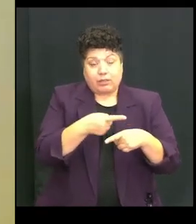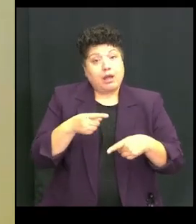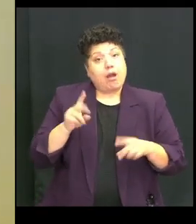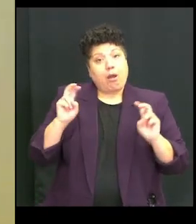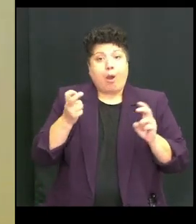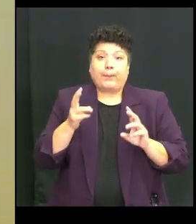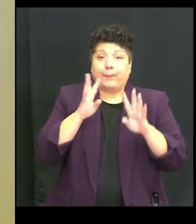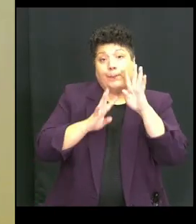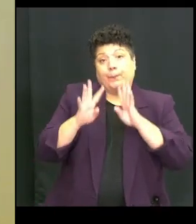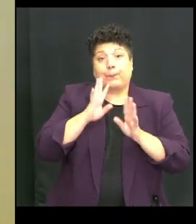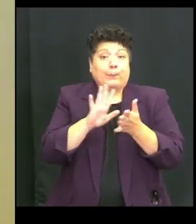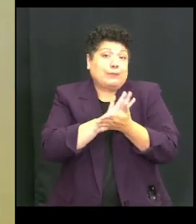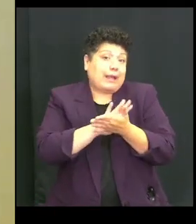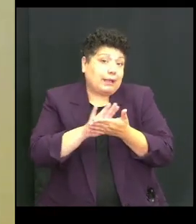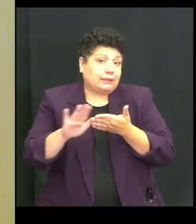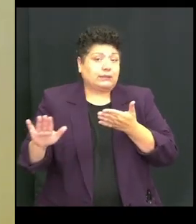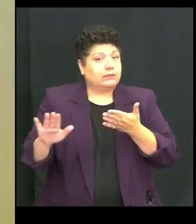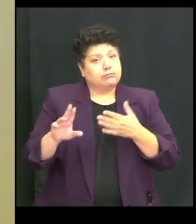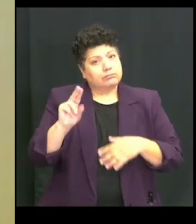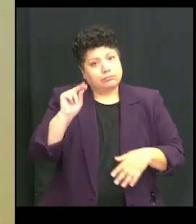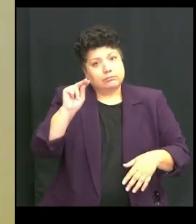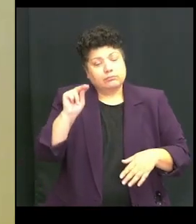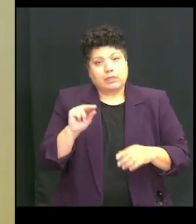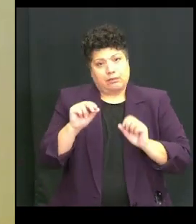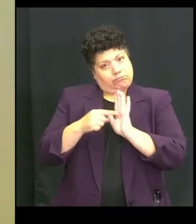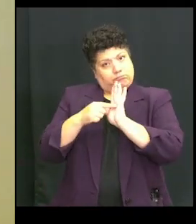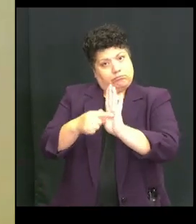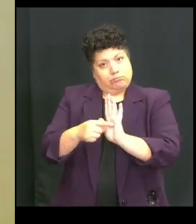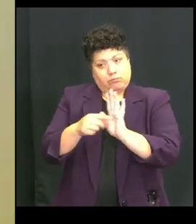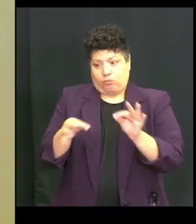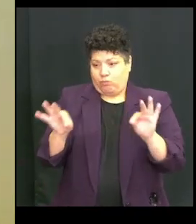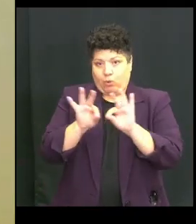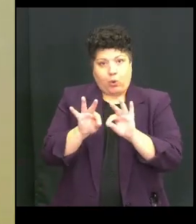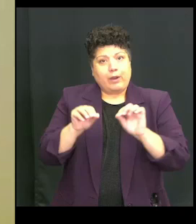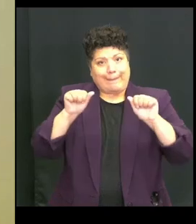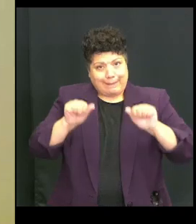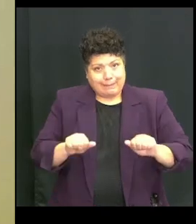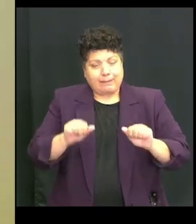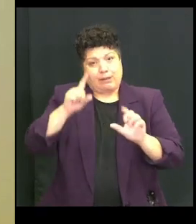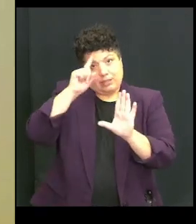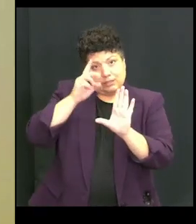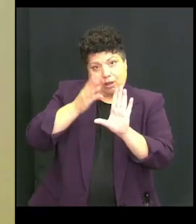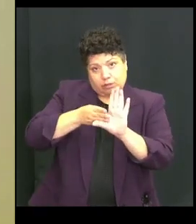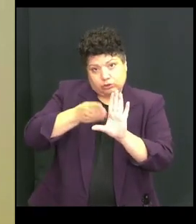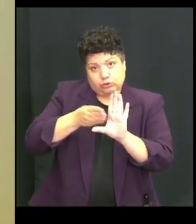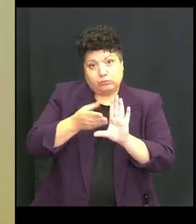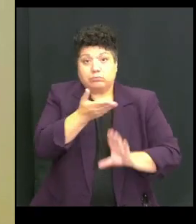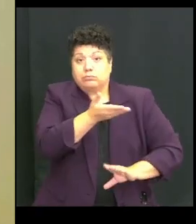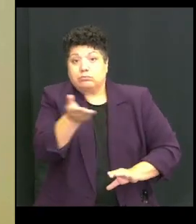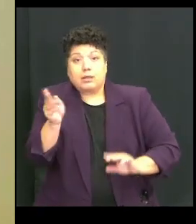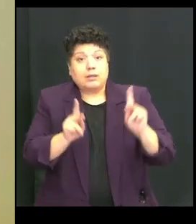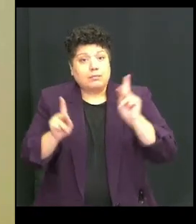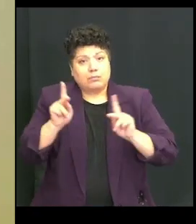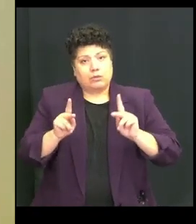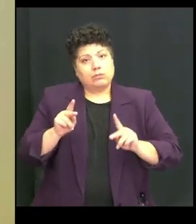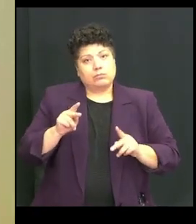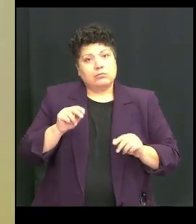it's something that is demonstrably important to the psychology of the way people can be persuaded